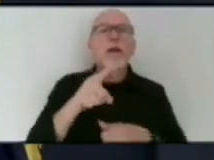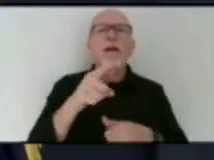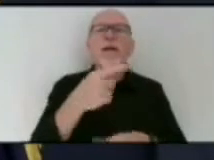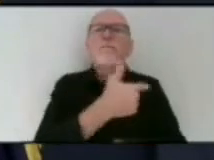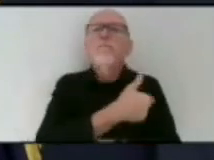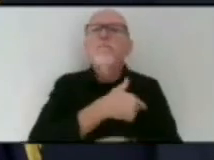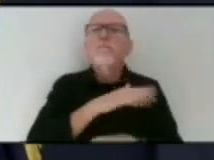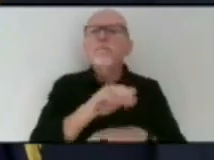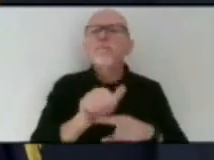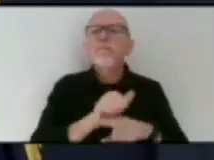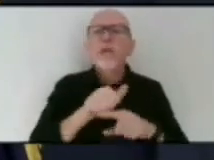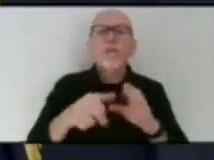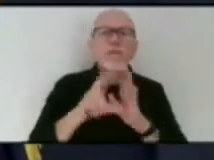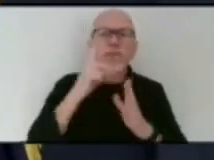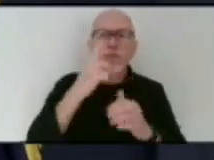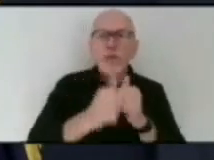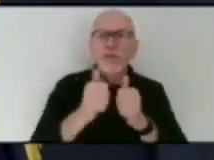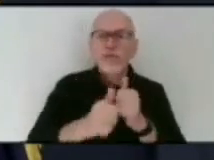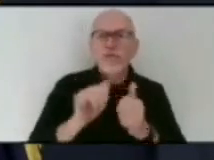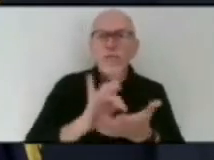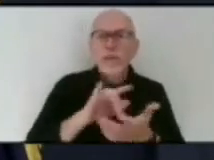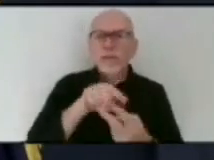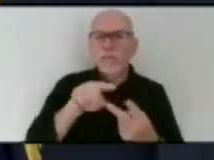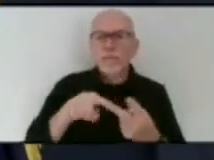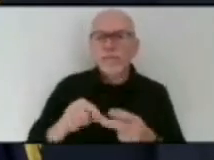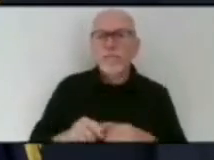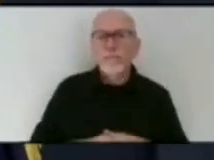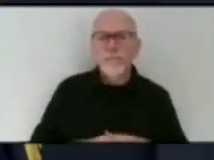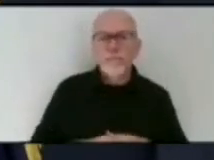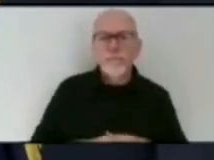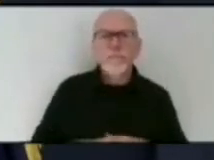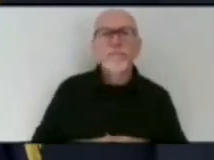Review for each of these. Additionally, as we've mentioned, our External